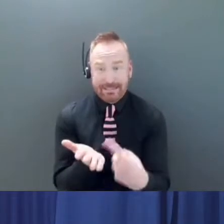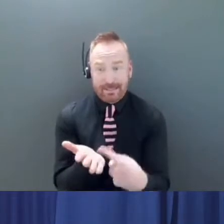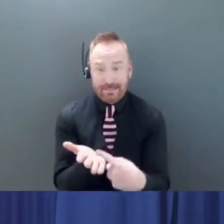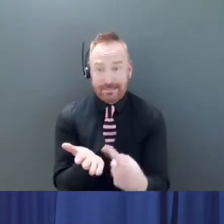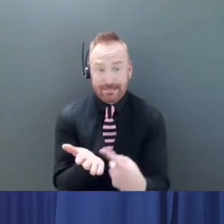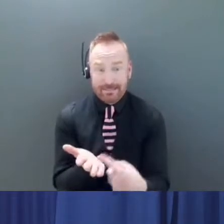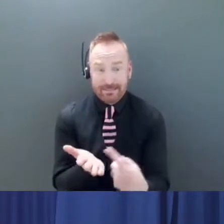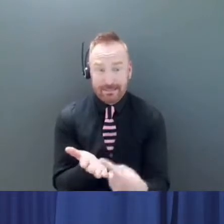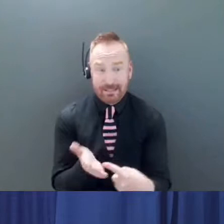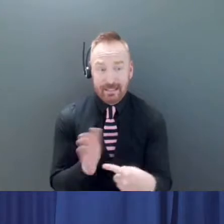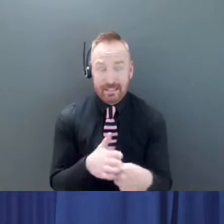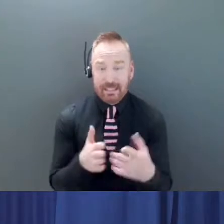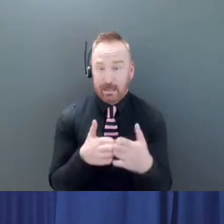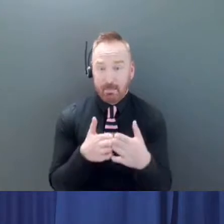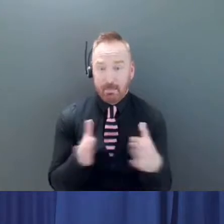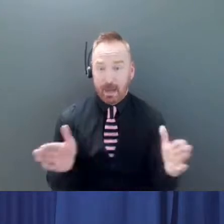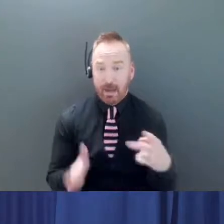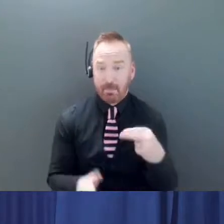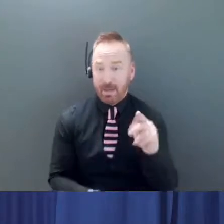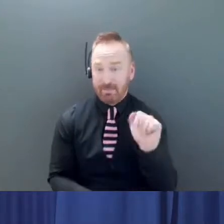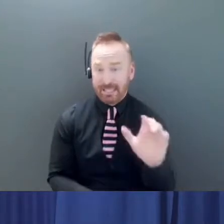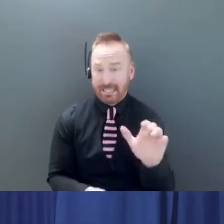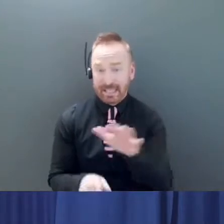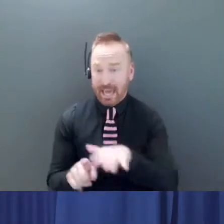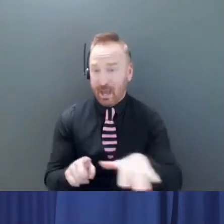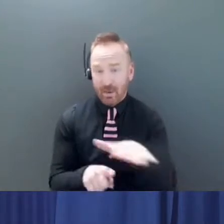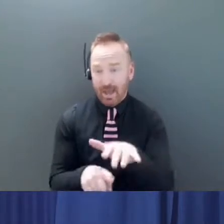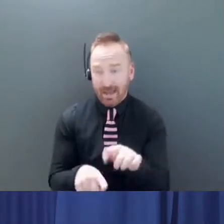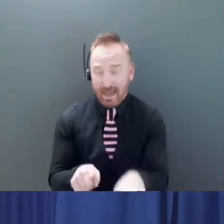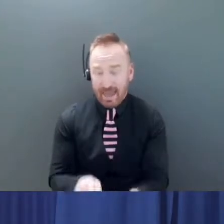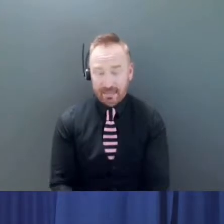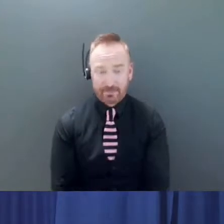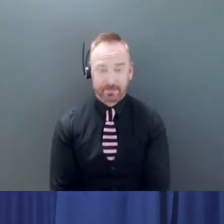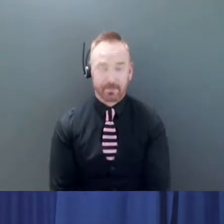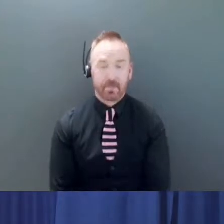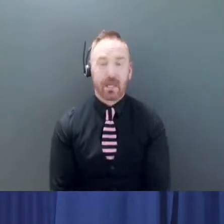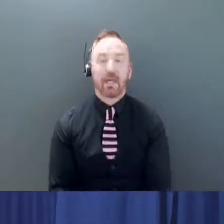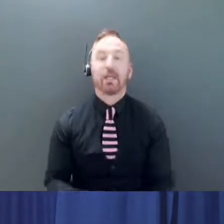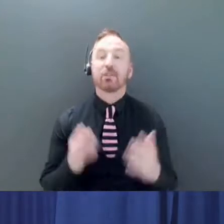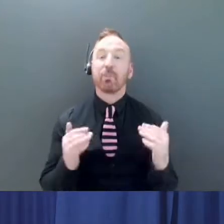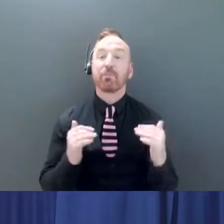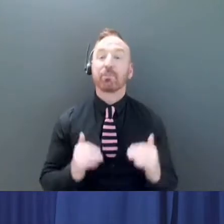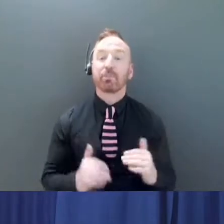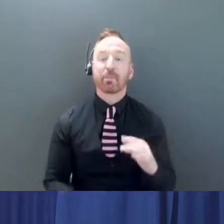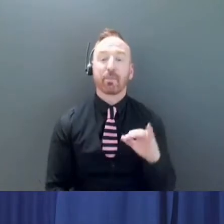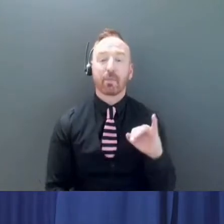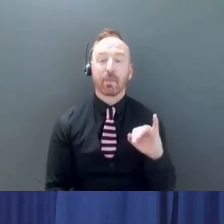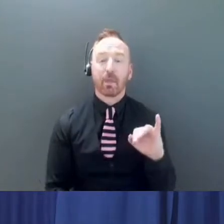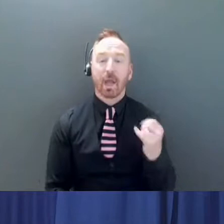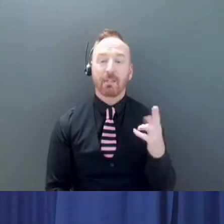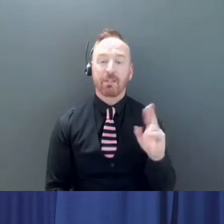We'll move on to John with a reminder this is a COVID-19 update.